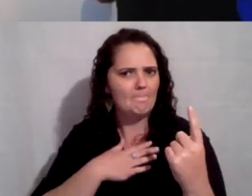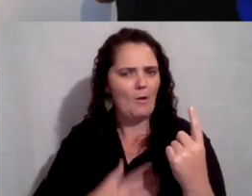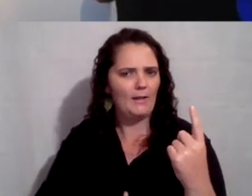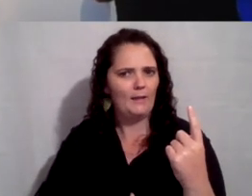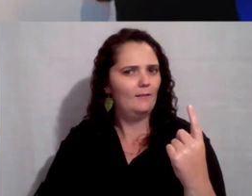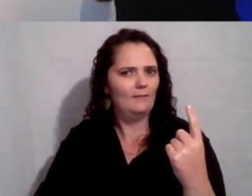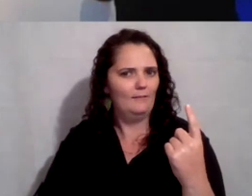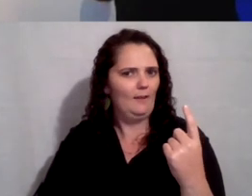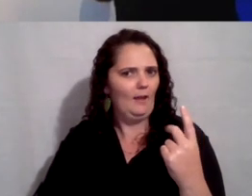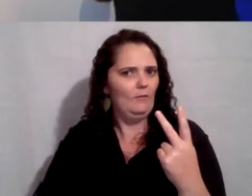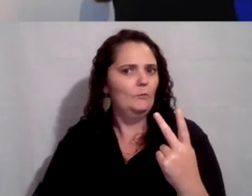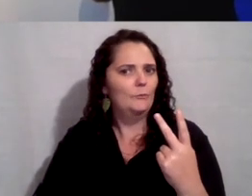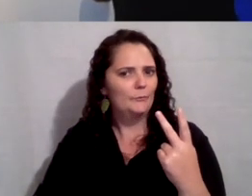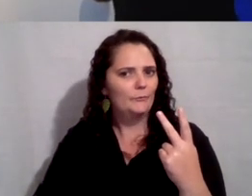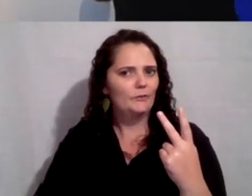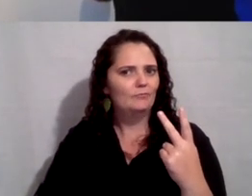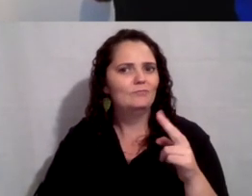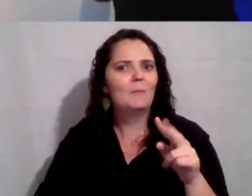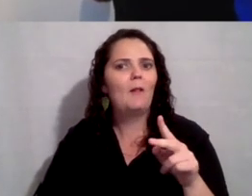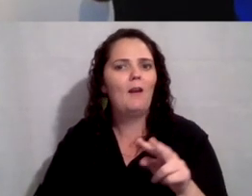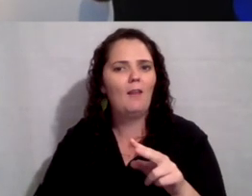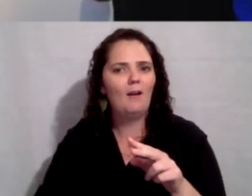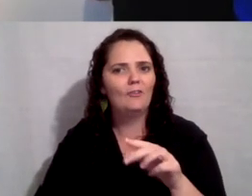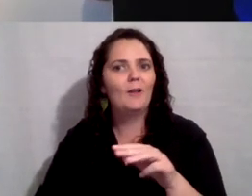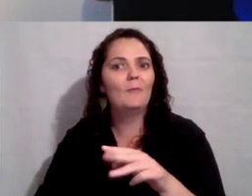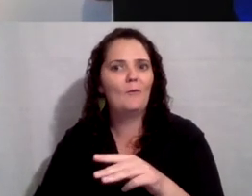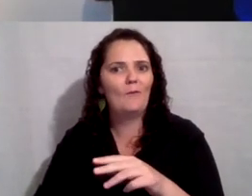it's not being contained, there's one very coherent and legible